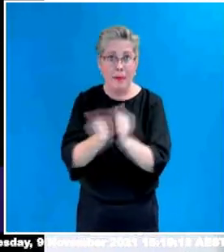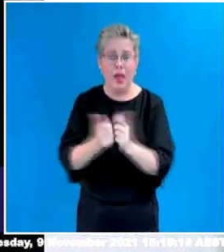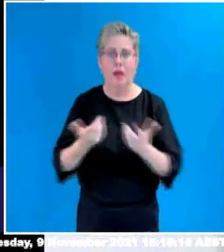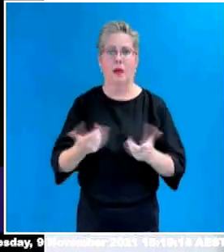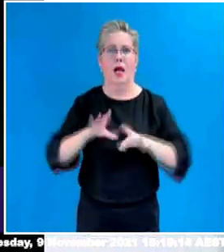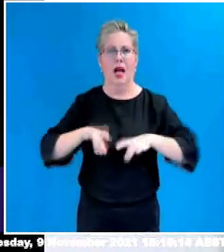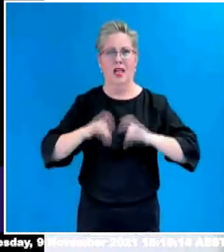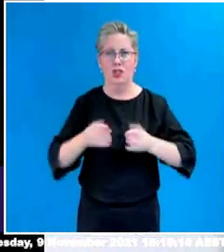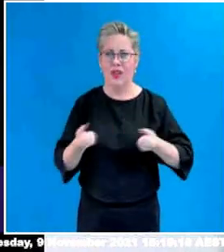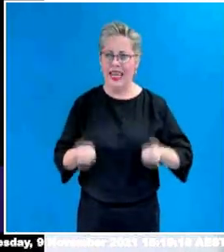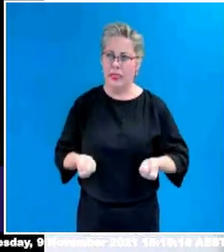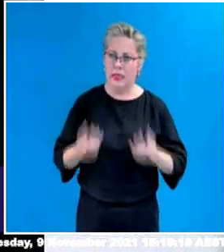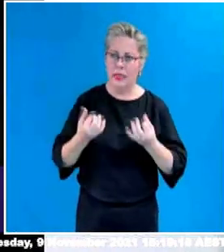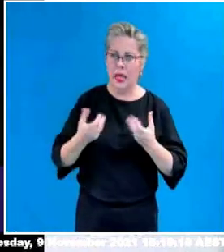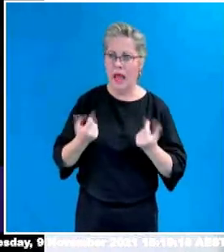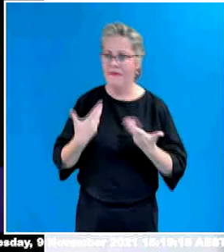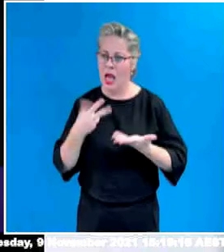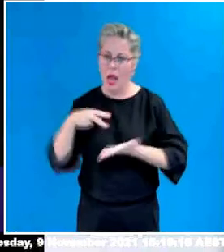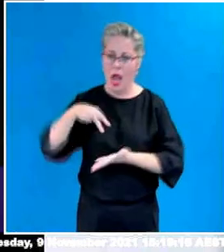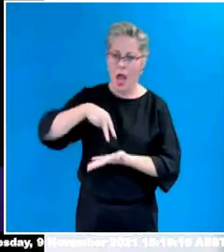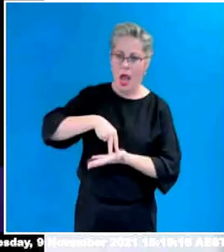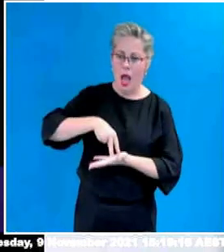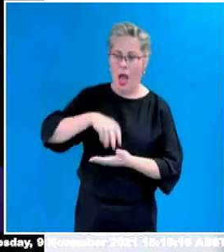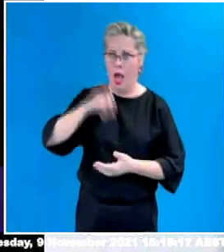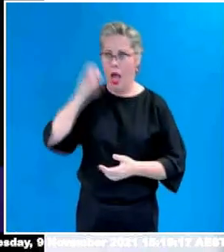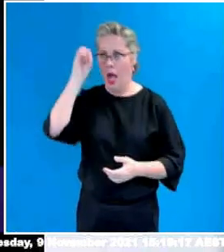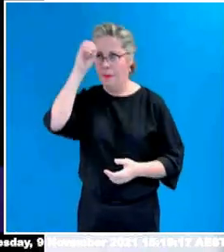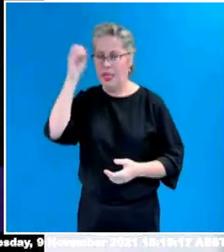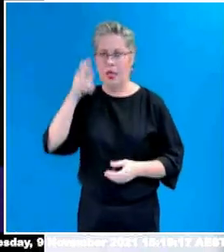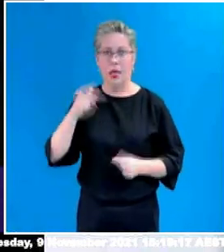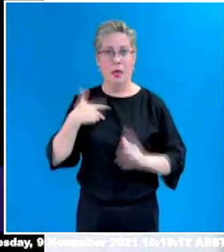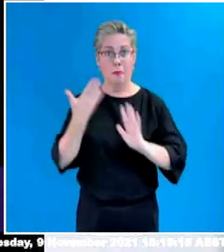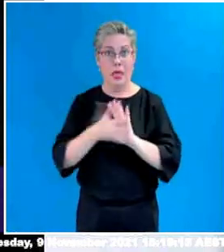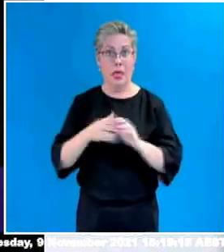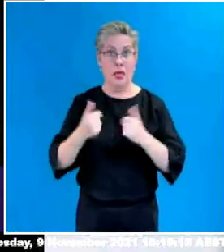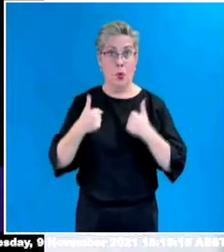Does it mean Australia is agnostic, it could or it could not, or